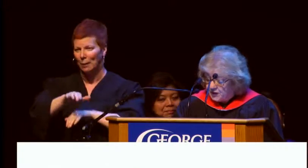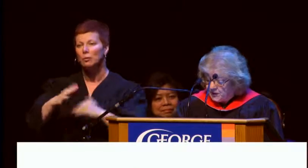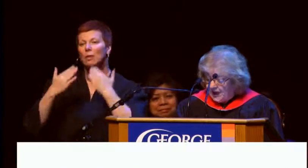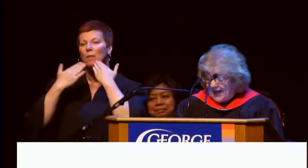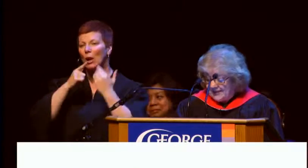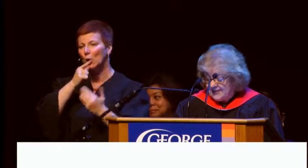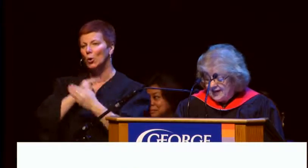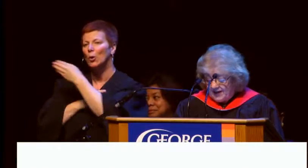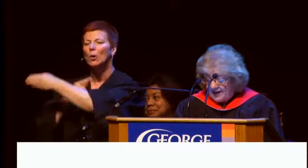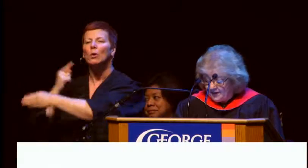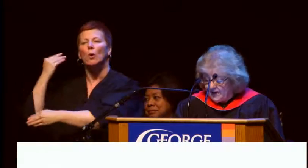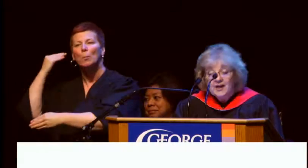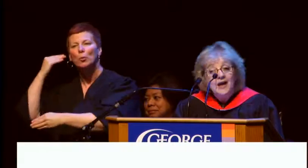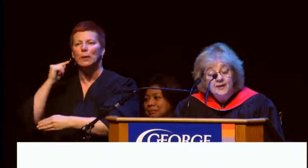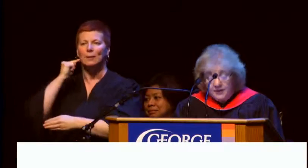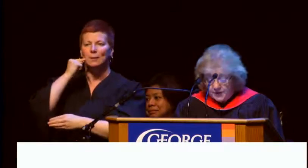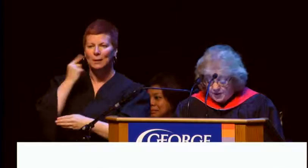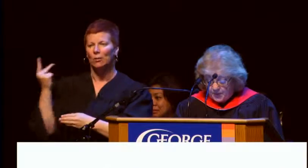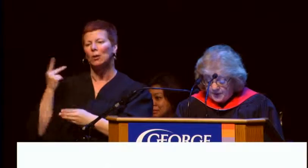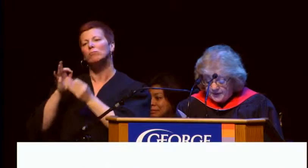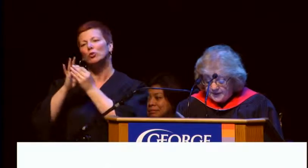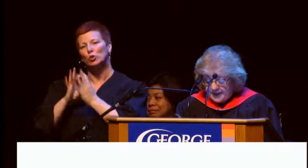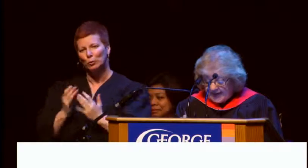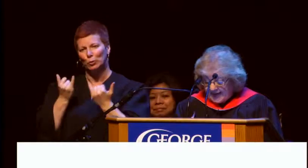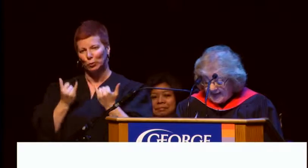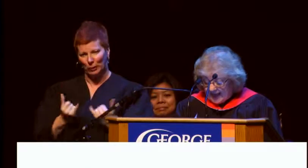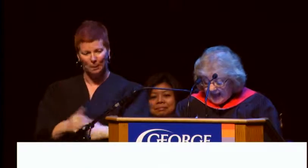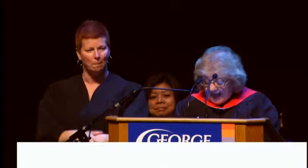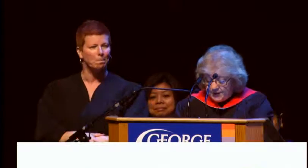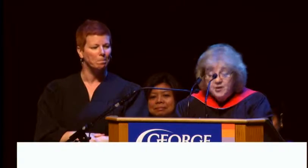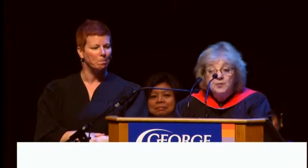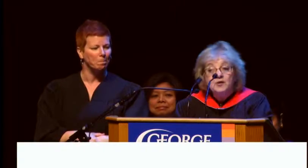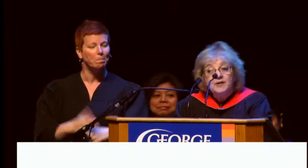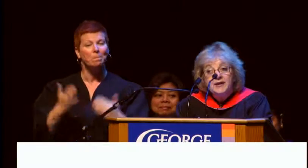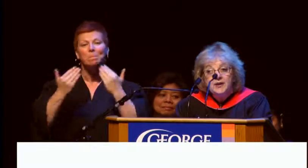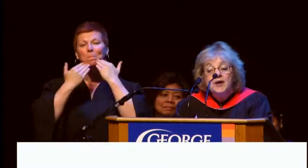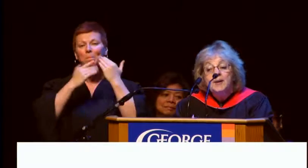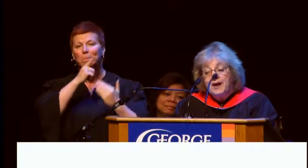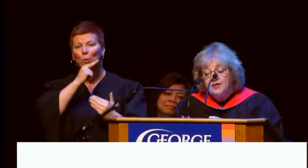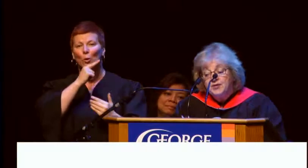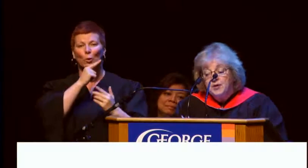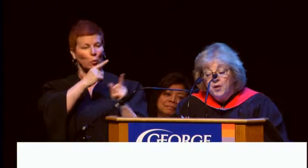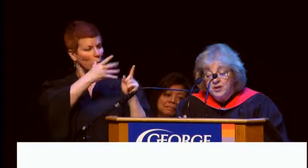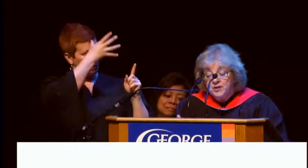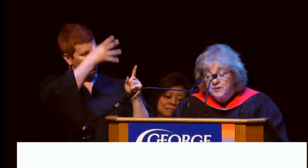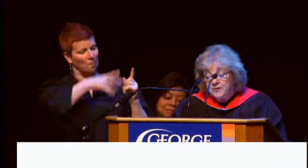AND TARA EVERETT, OUR INTERPRETERS TODAY AND TO OUR READER PATRICK KWOK-CHOON.